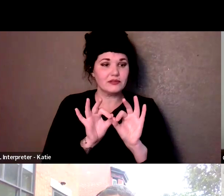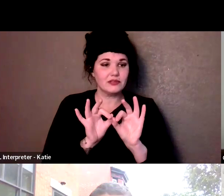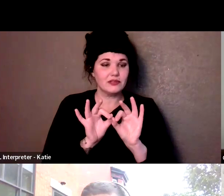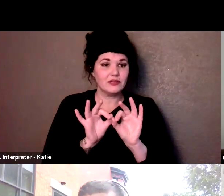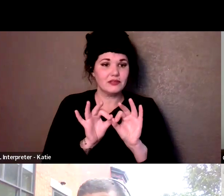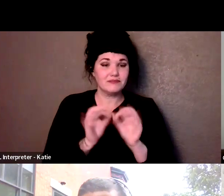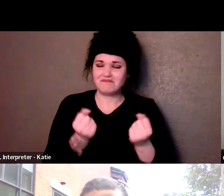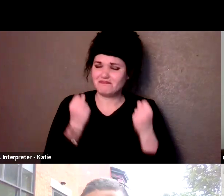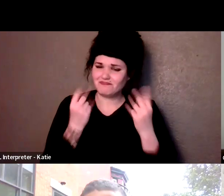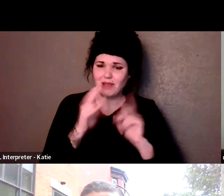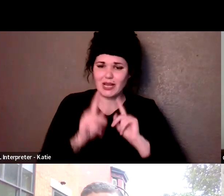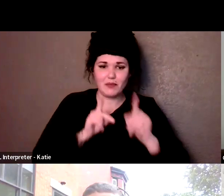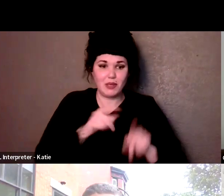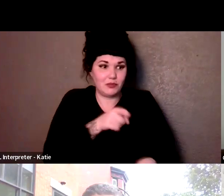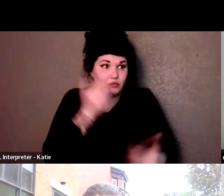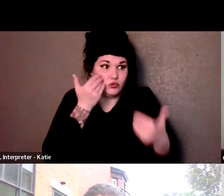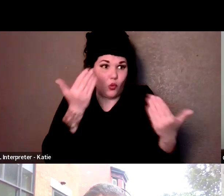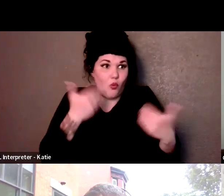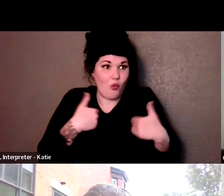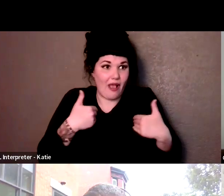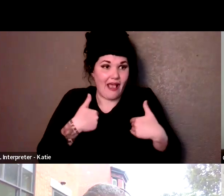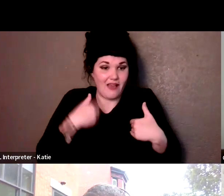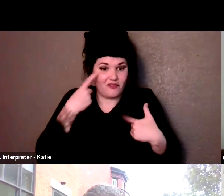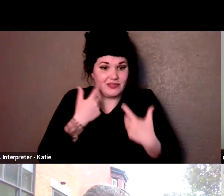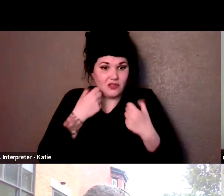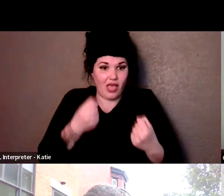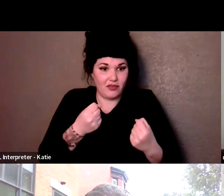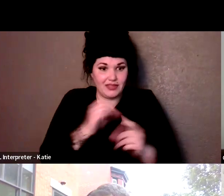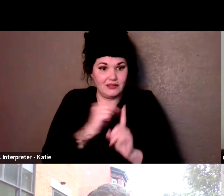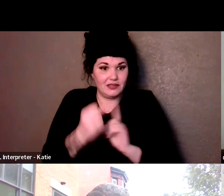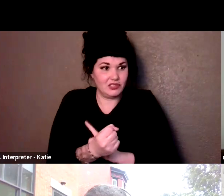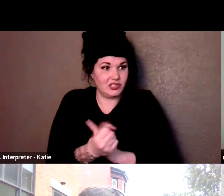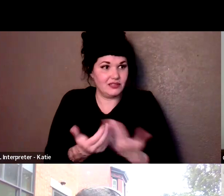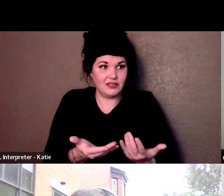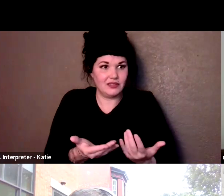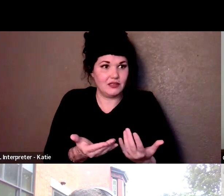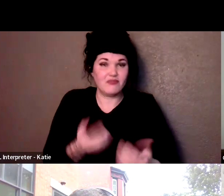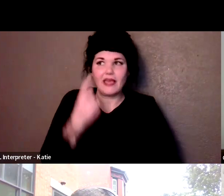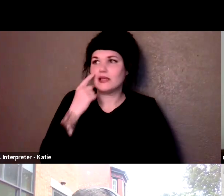condition or may not feel like it's okay to talk about it, and by talking more about it,